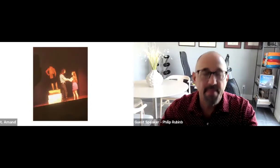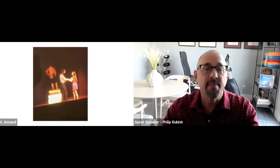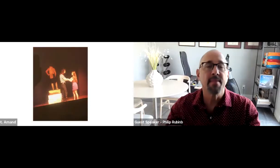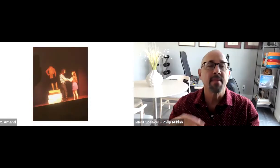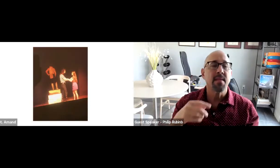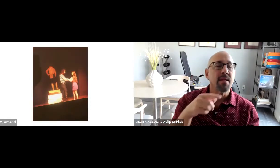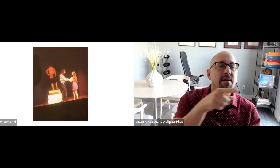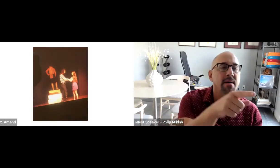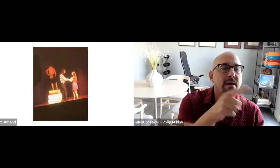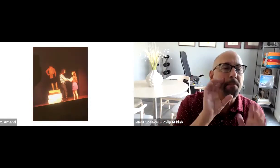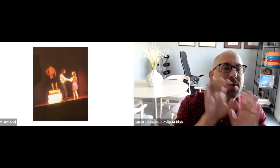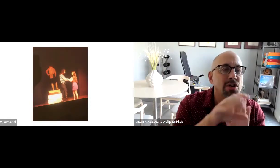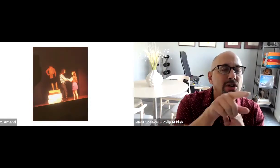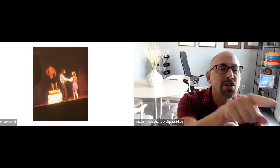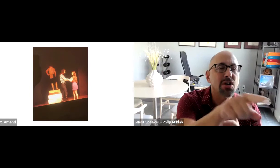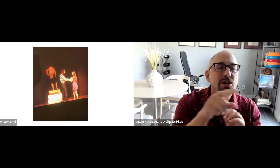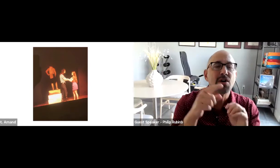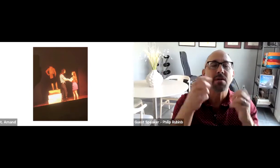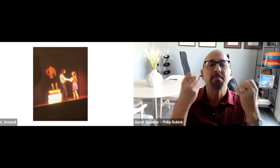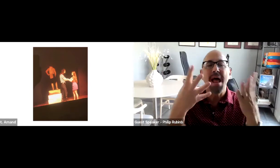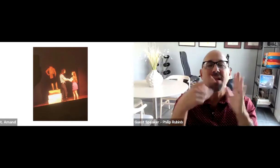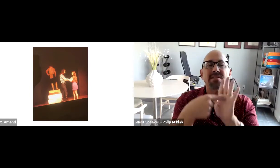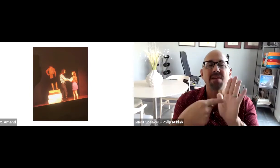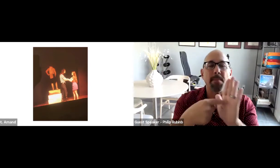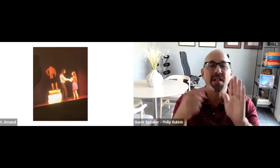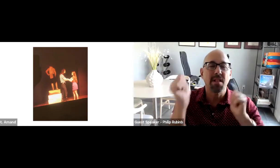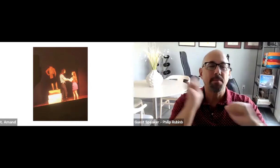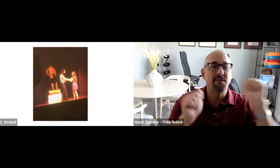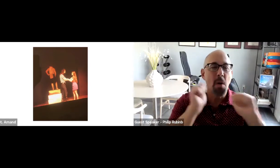of drama and art and everything.